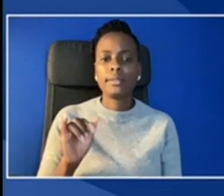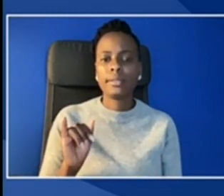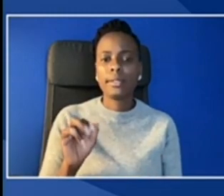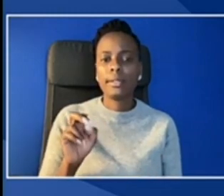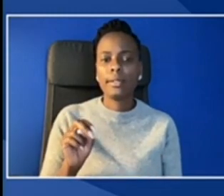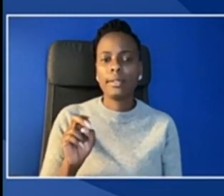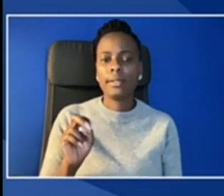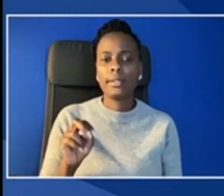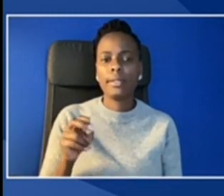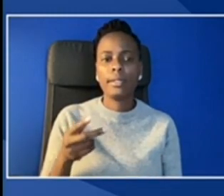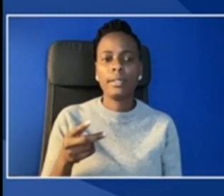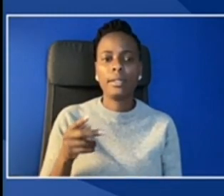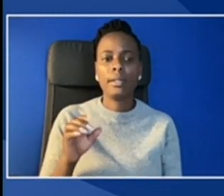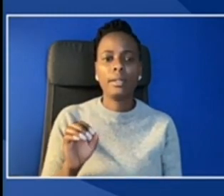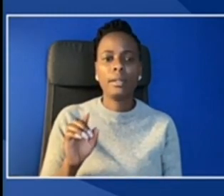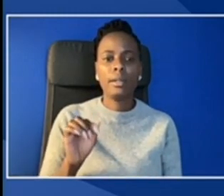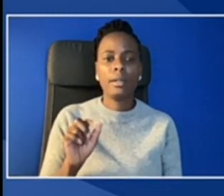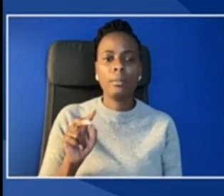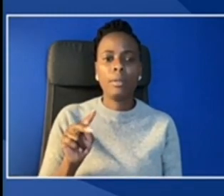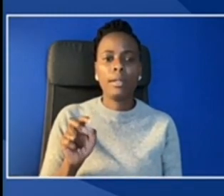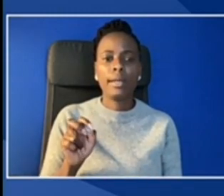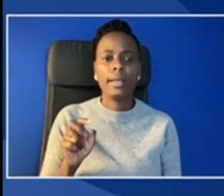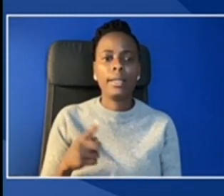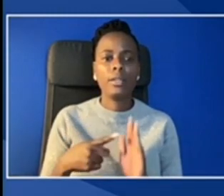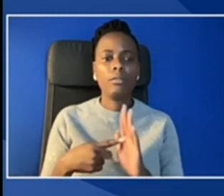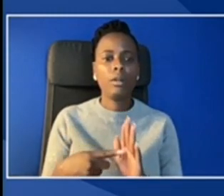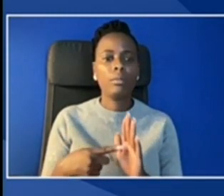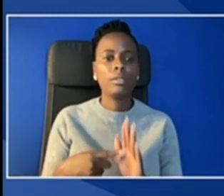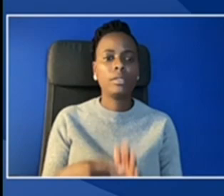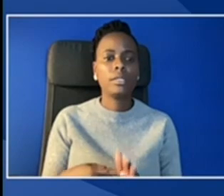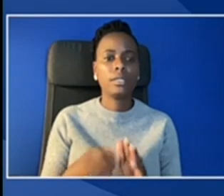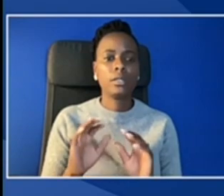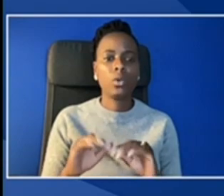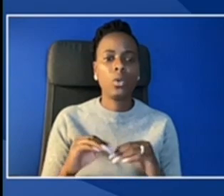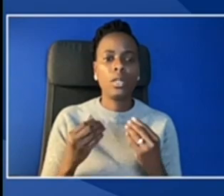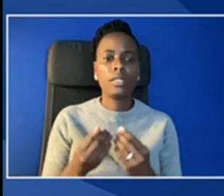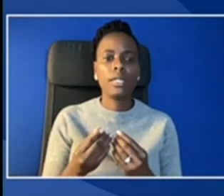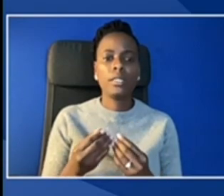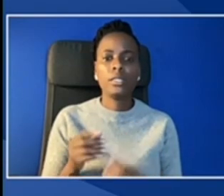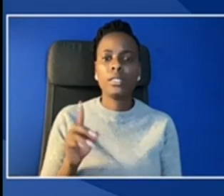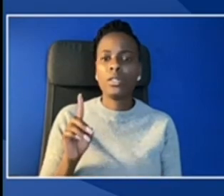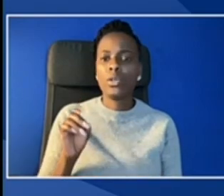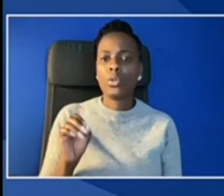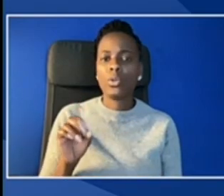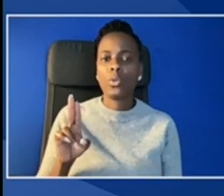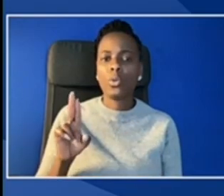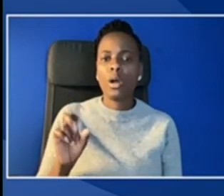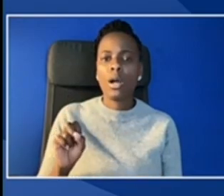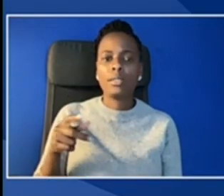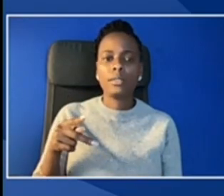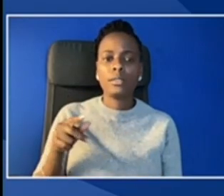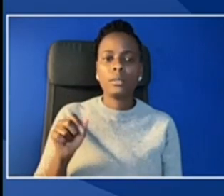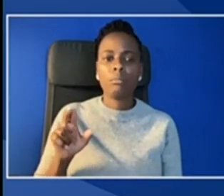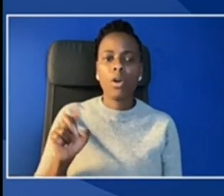here representing the organization Do Us Part, which is a grassroots organization regarding spousal consolidation.